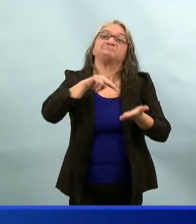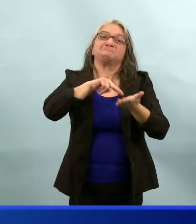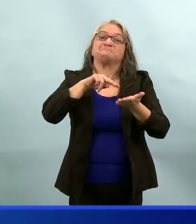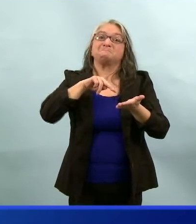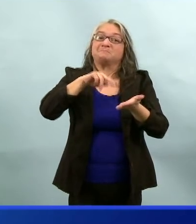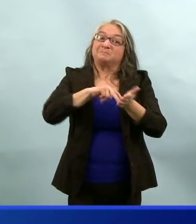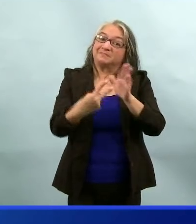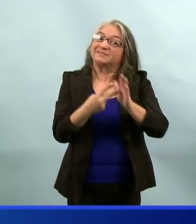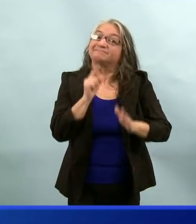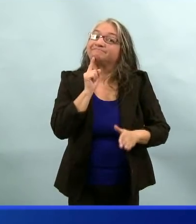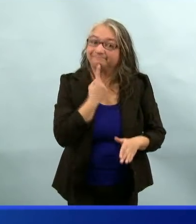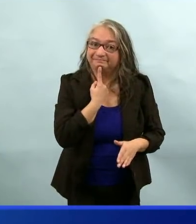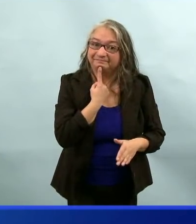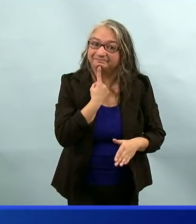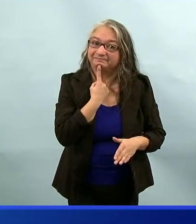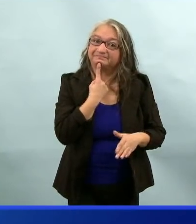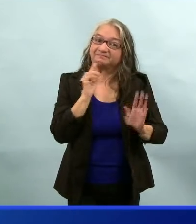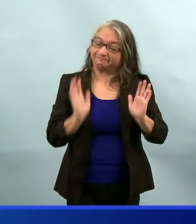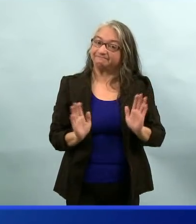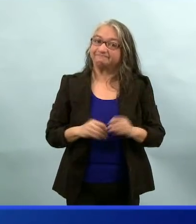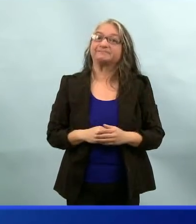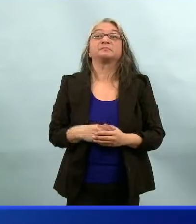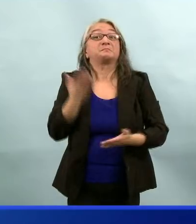or have other factors that might affect their immune response